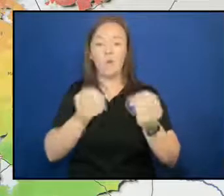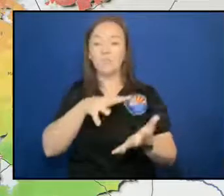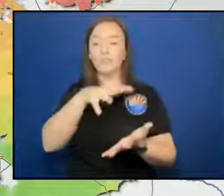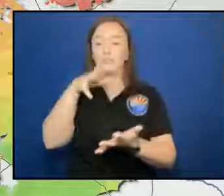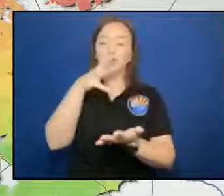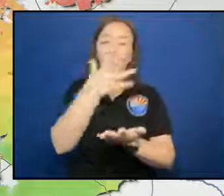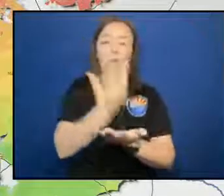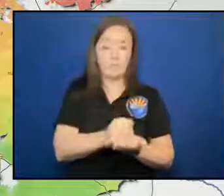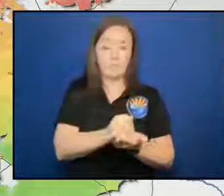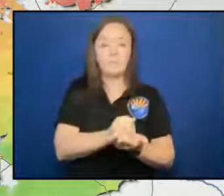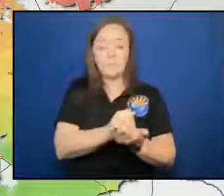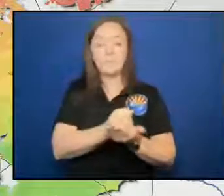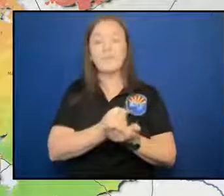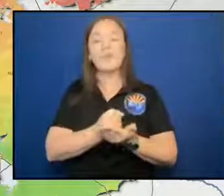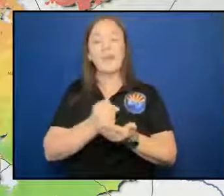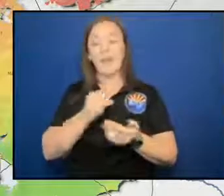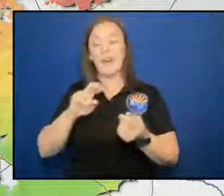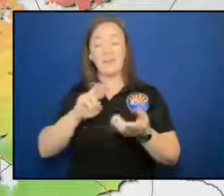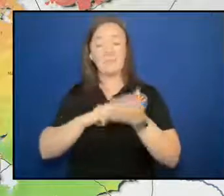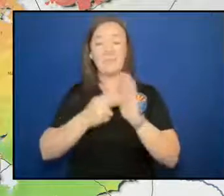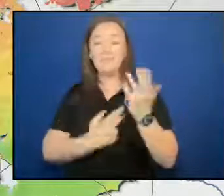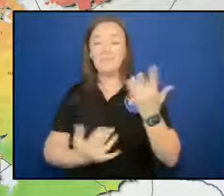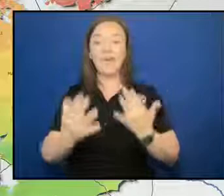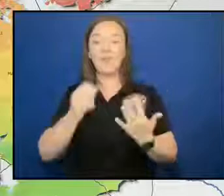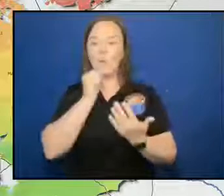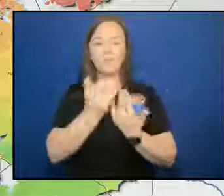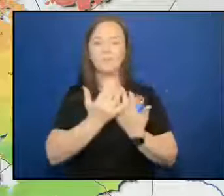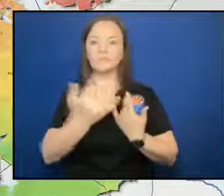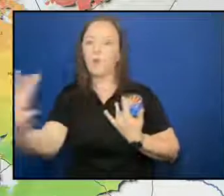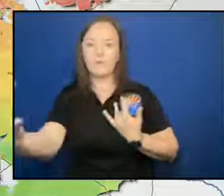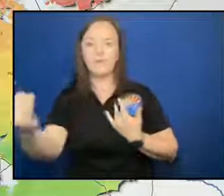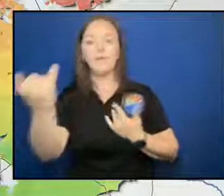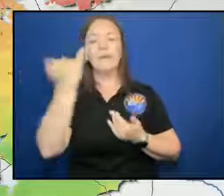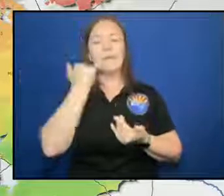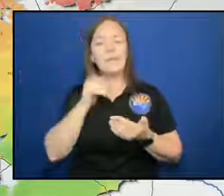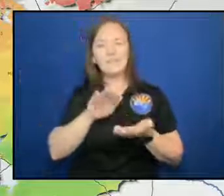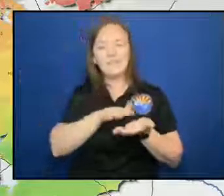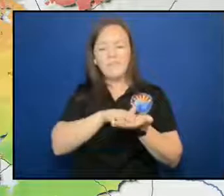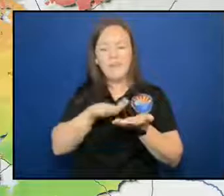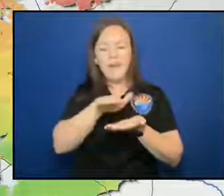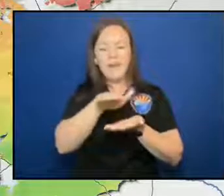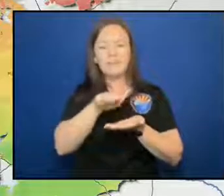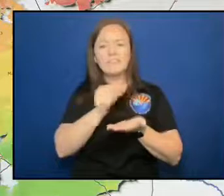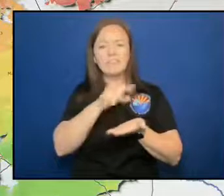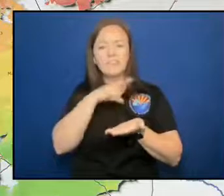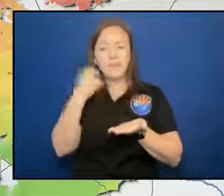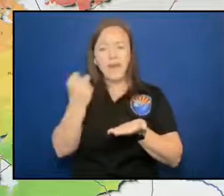SO SOMETHING THAT WE WILL BE WATCHING FOR, BUT THE MODELS ARE FORECASTING THAT HEAVIER RAIN TOMORROW ALONG